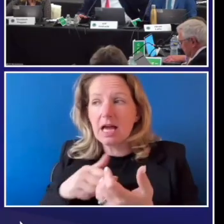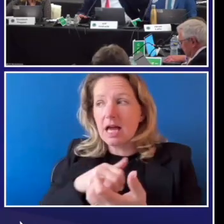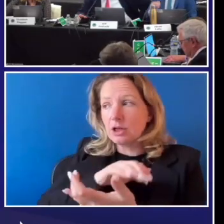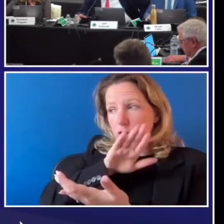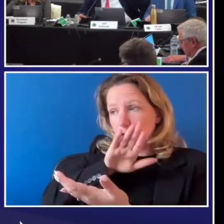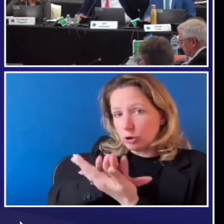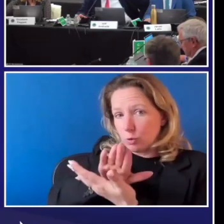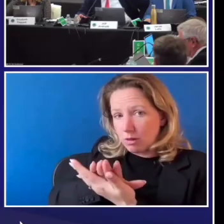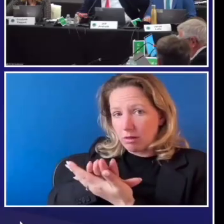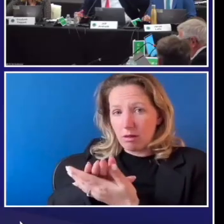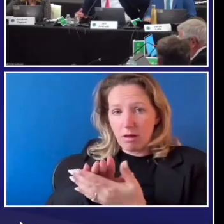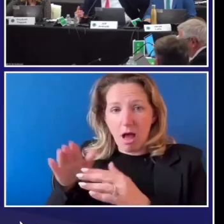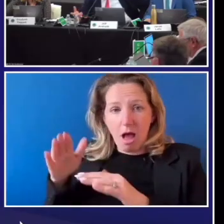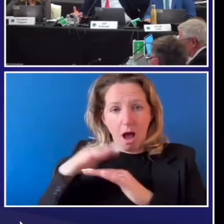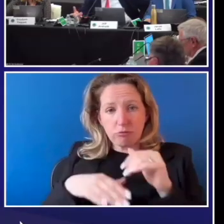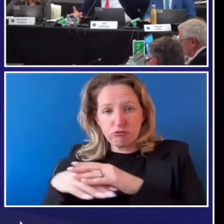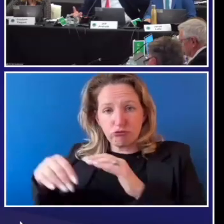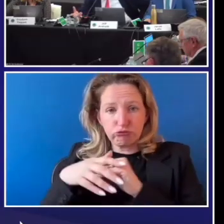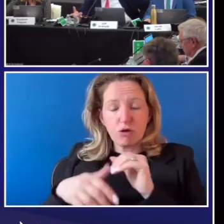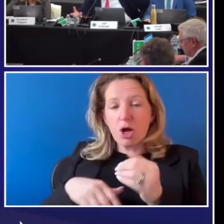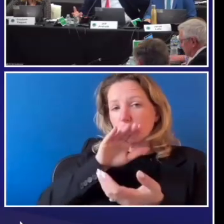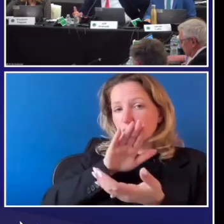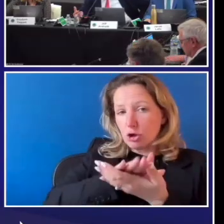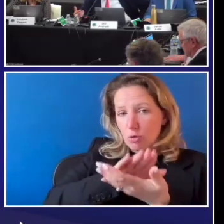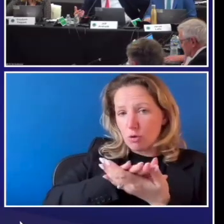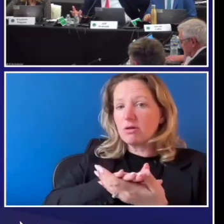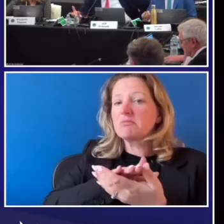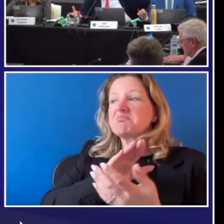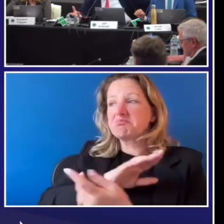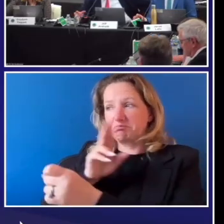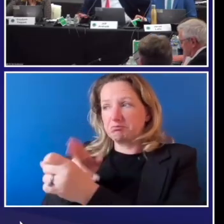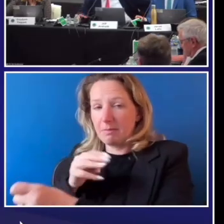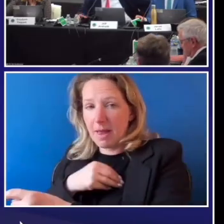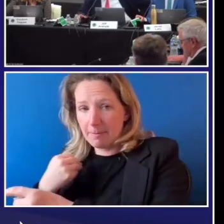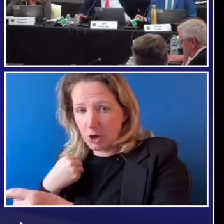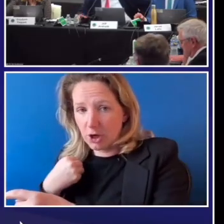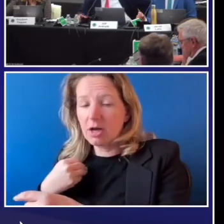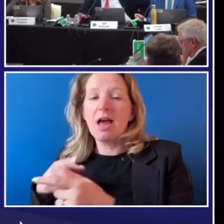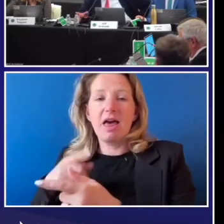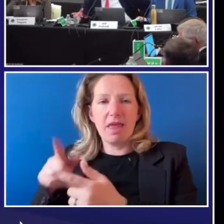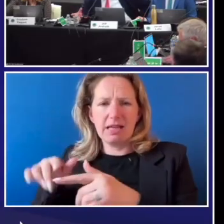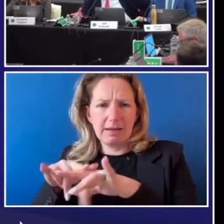Um, and then they all sat on the board and, you know, um, and you didn't have a lot of outside members.